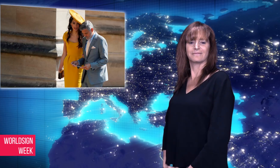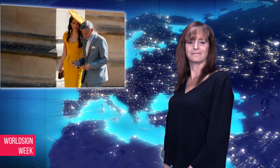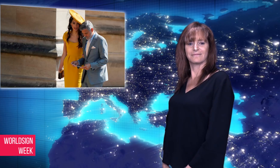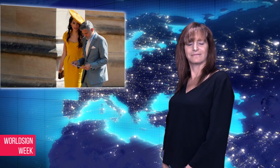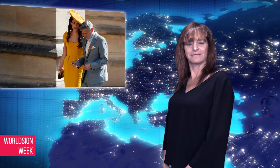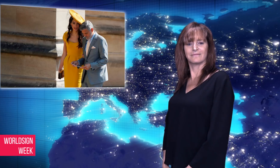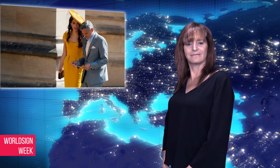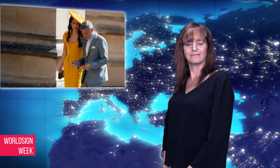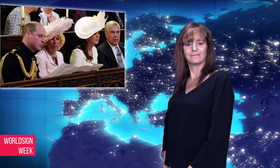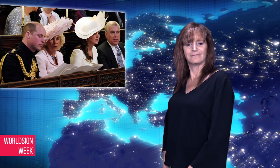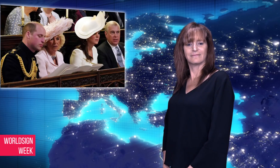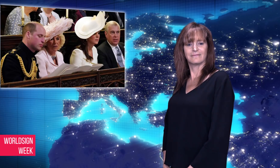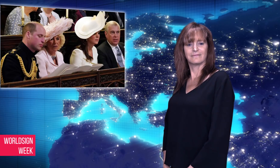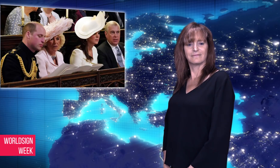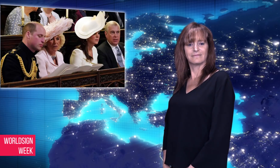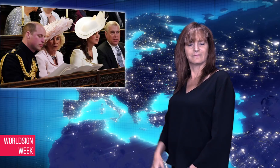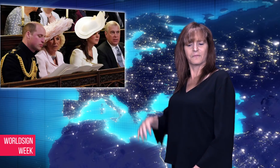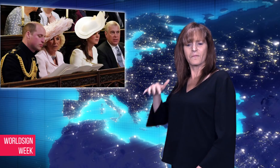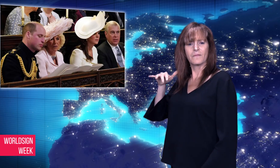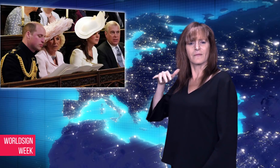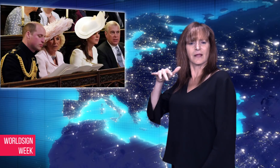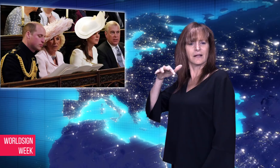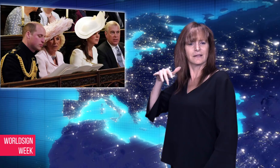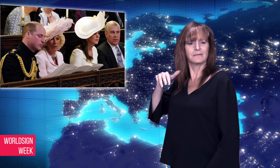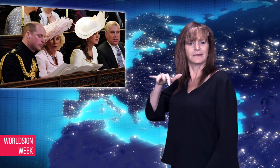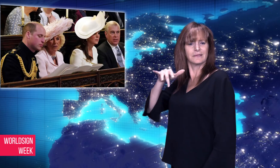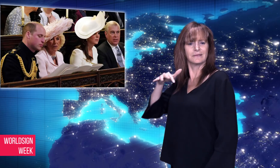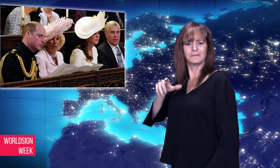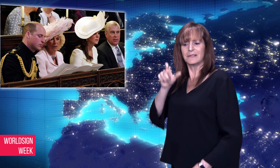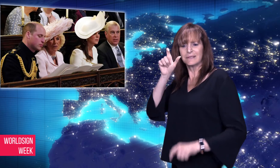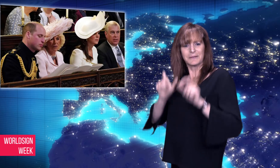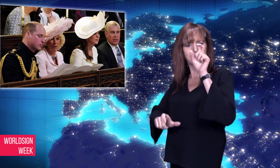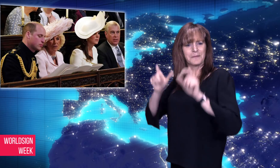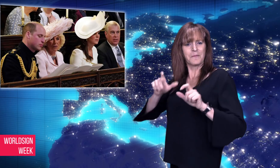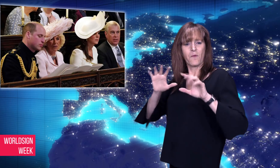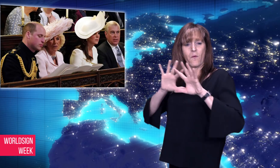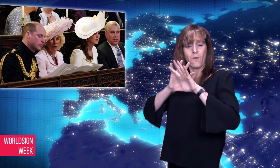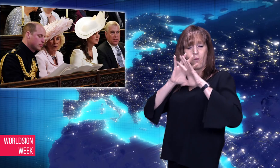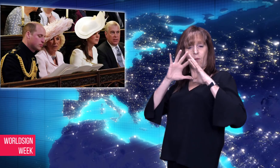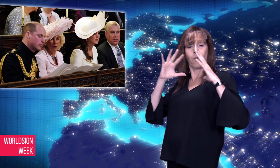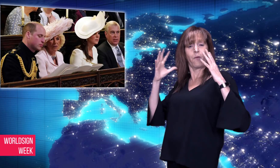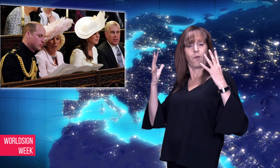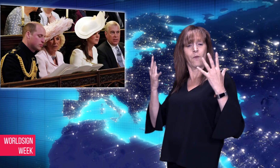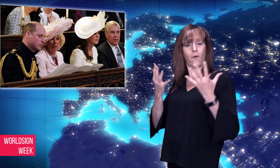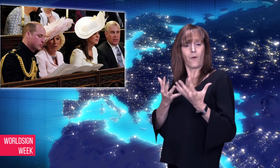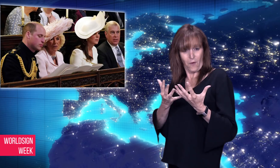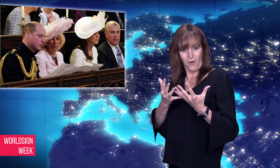Millions of viewers around the world